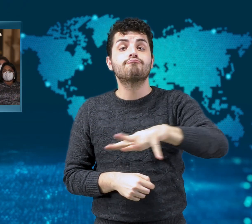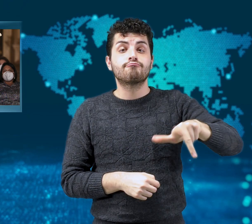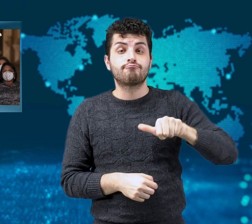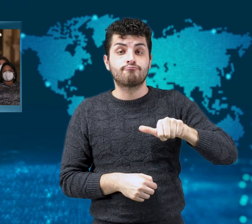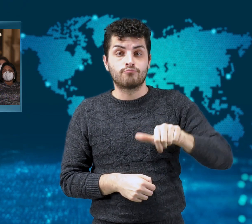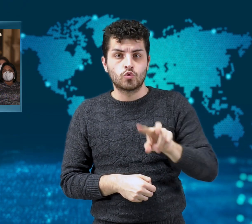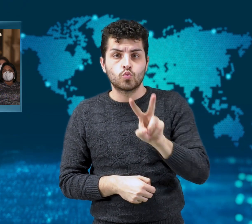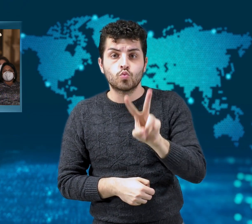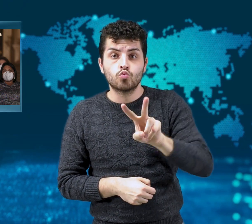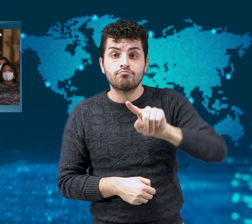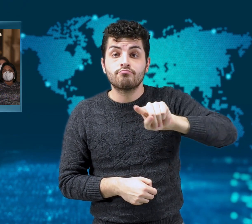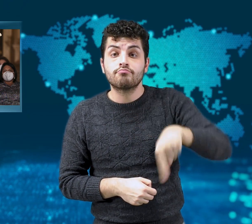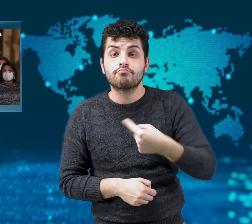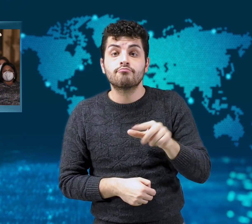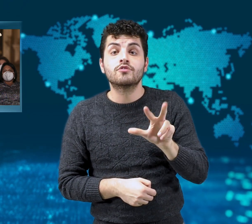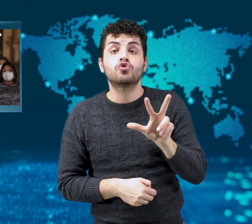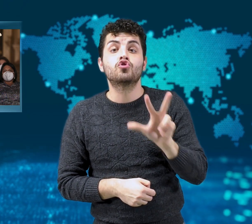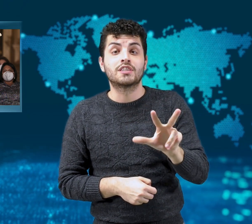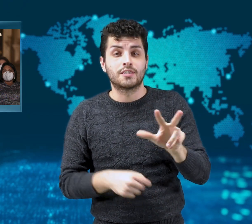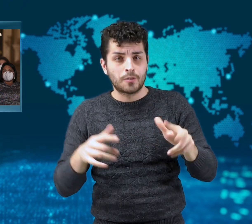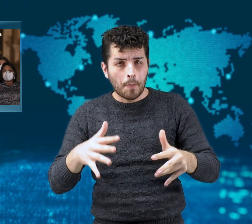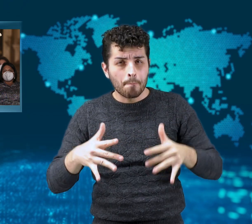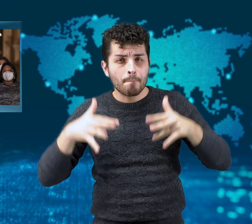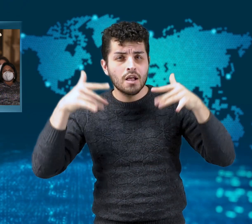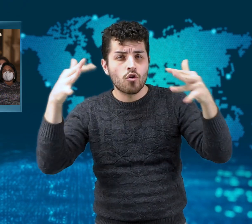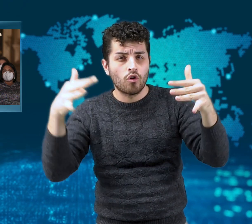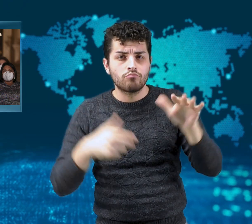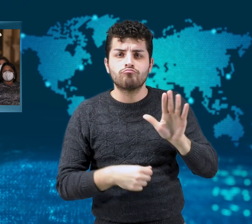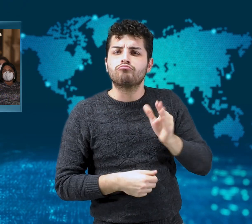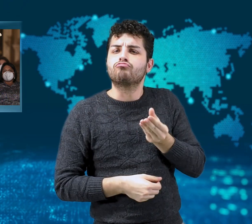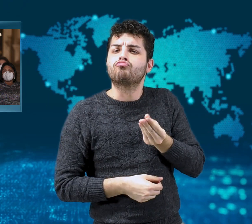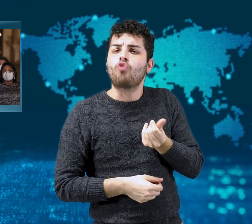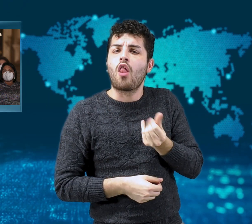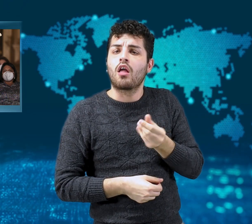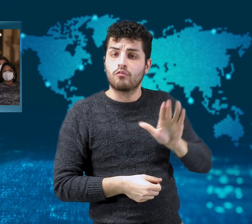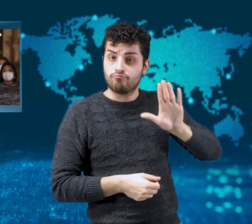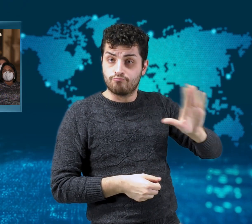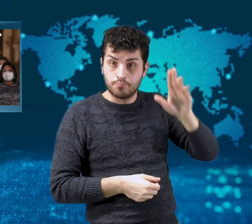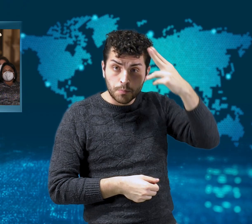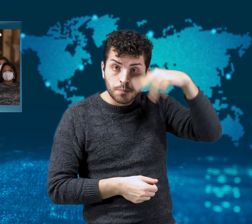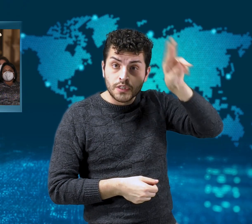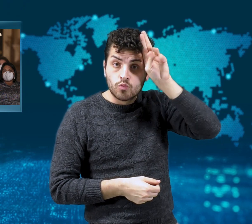Though it has not yet been proven,